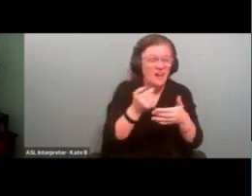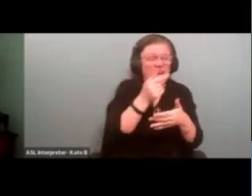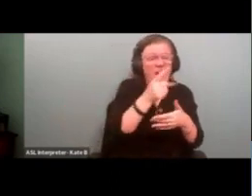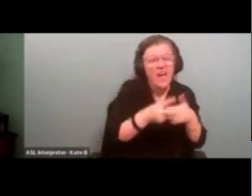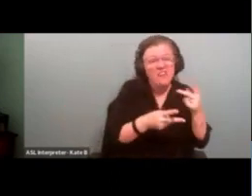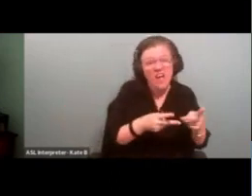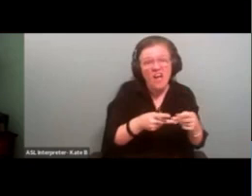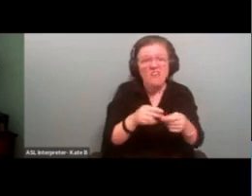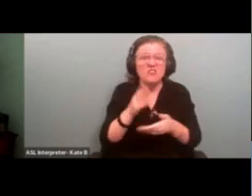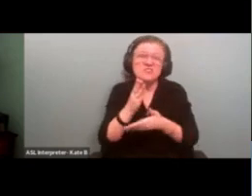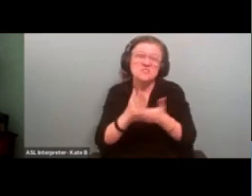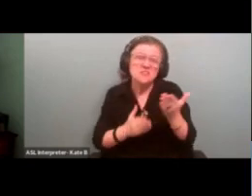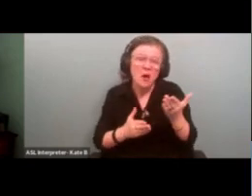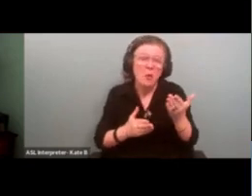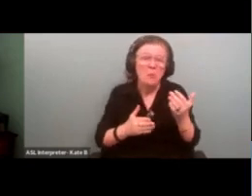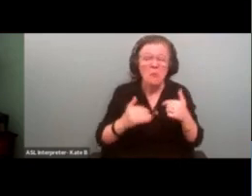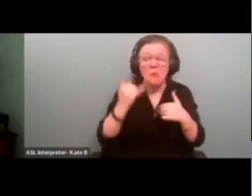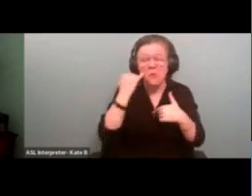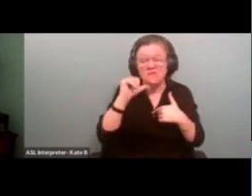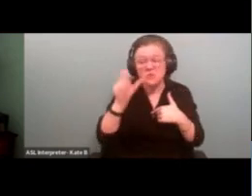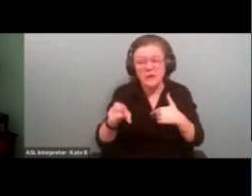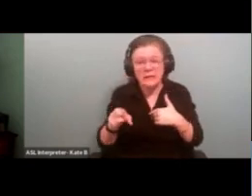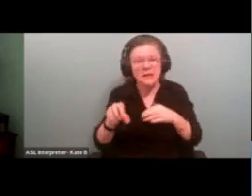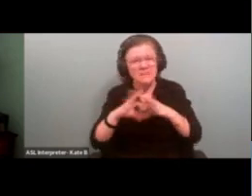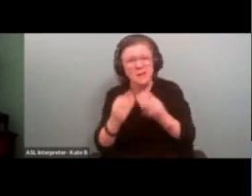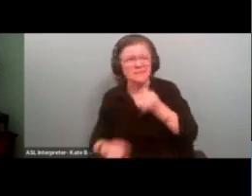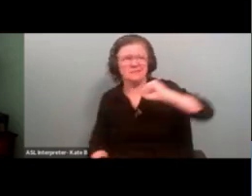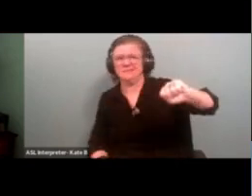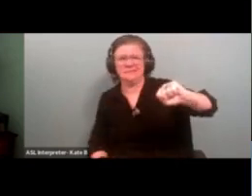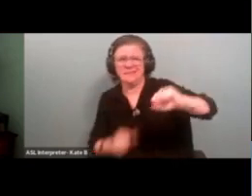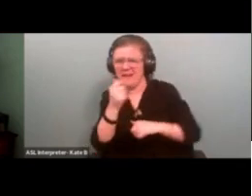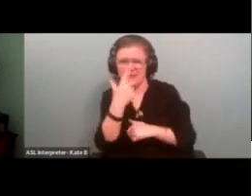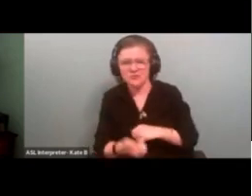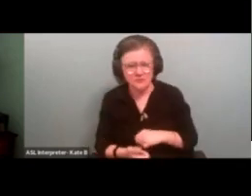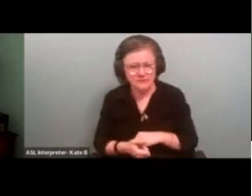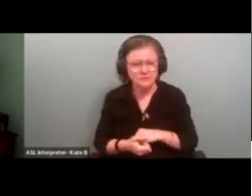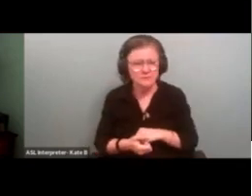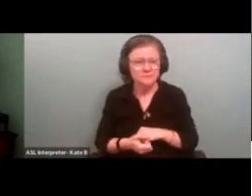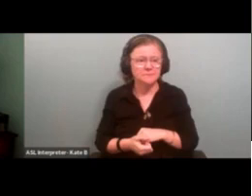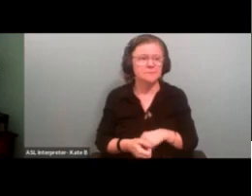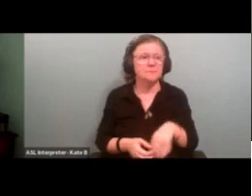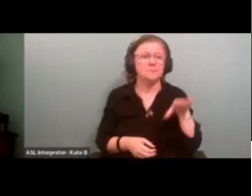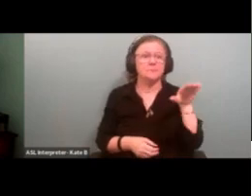right when you don't need that level of care. This is just some